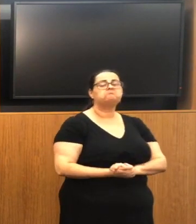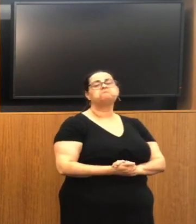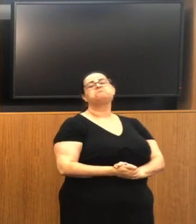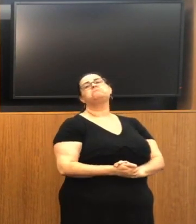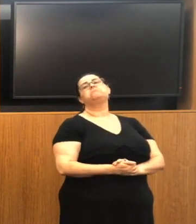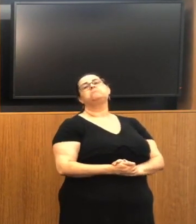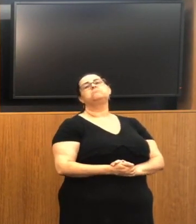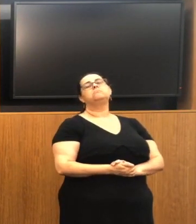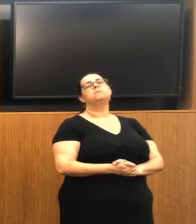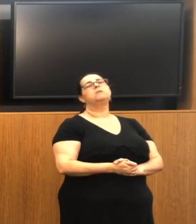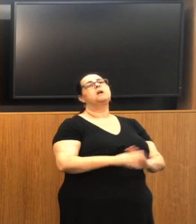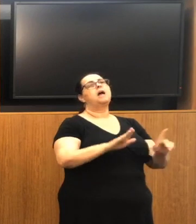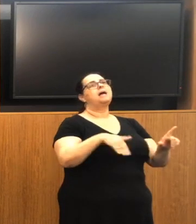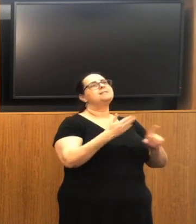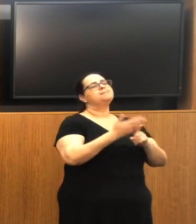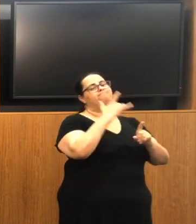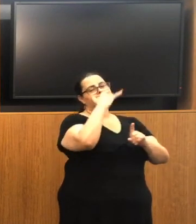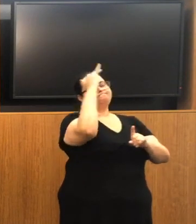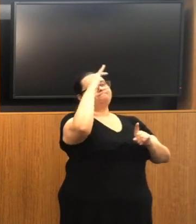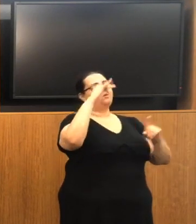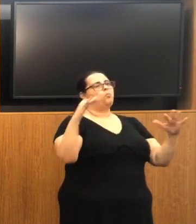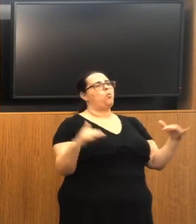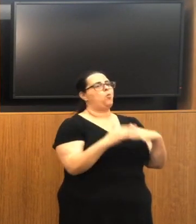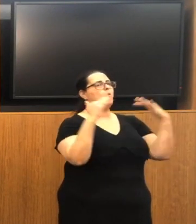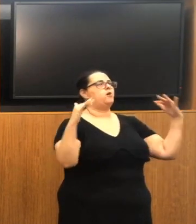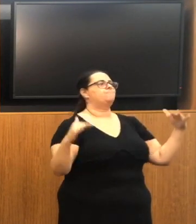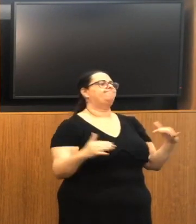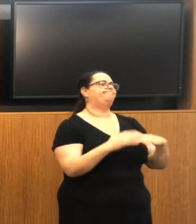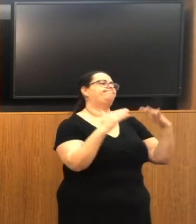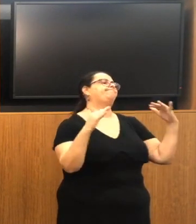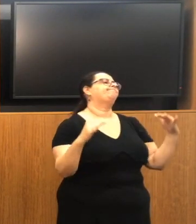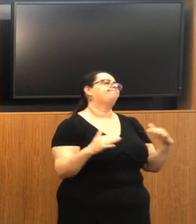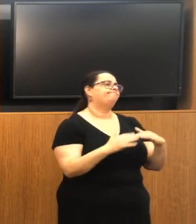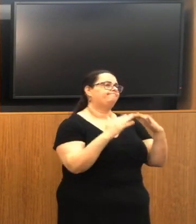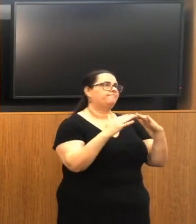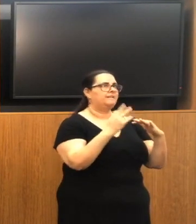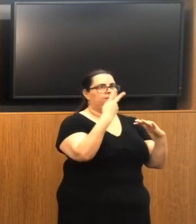until the world woke up in 2011.